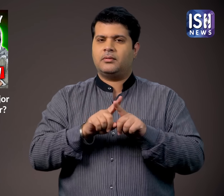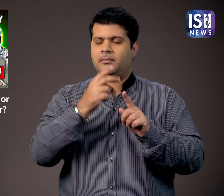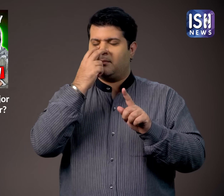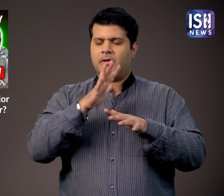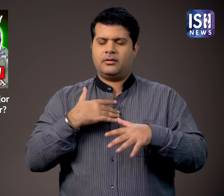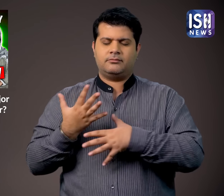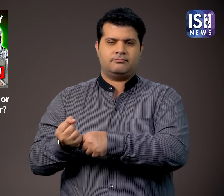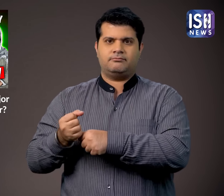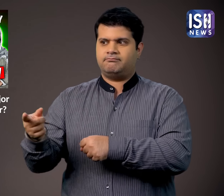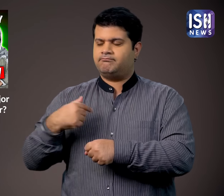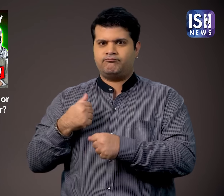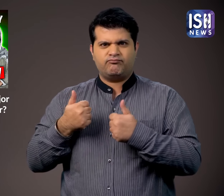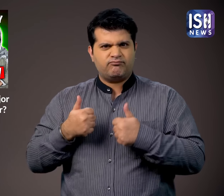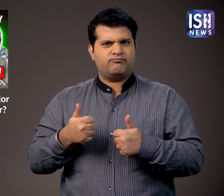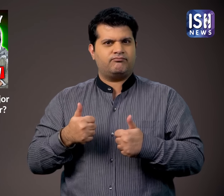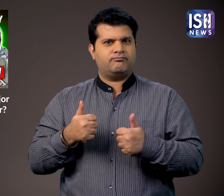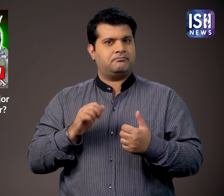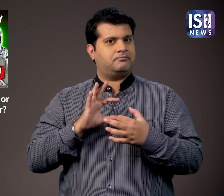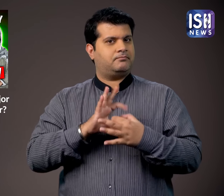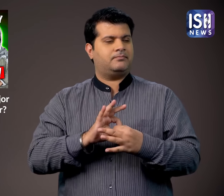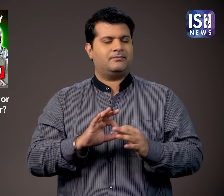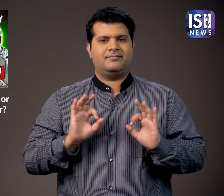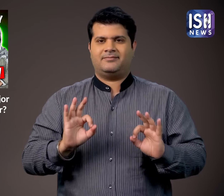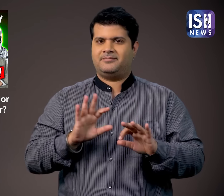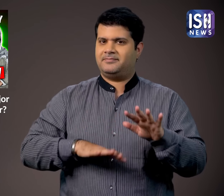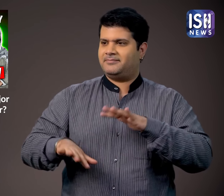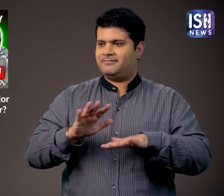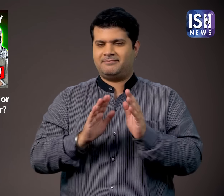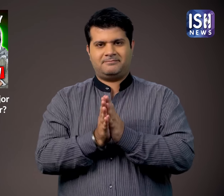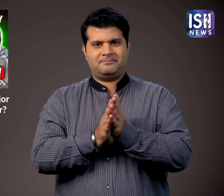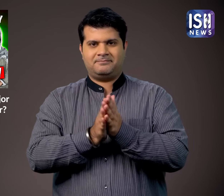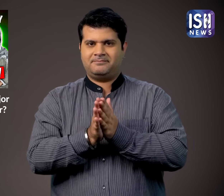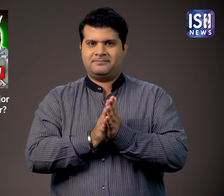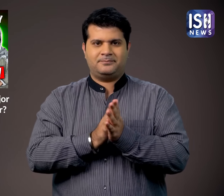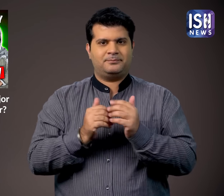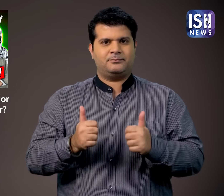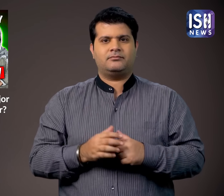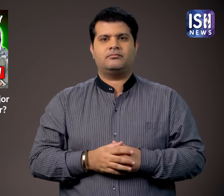With this blind trust, they continued their planning.